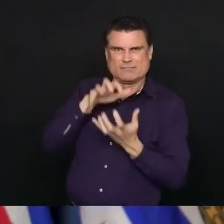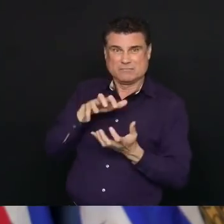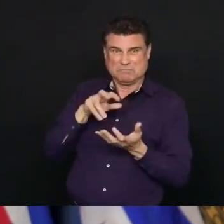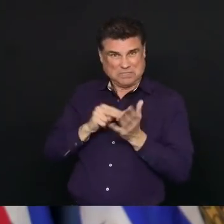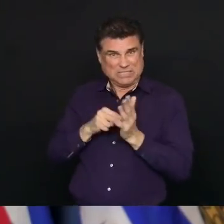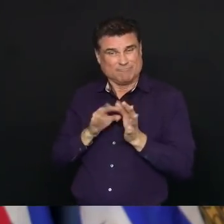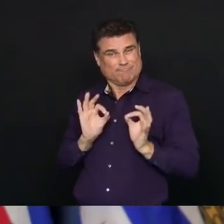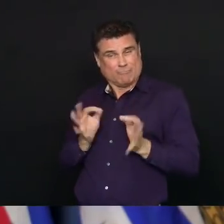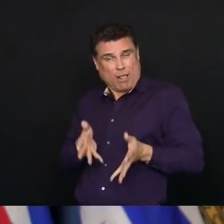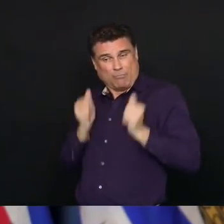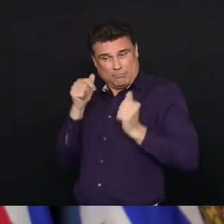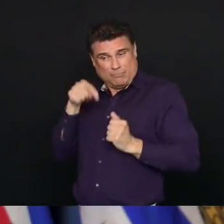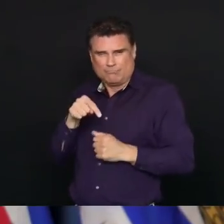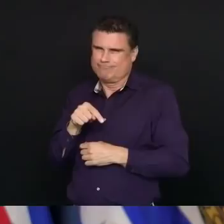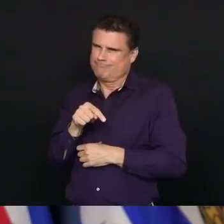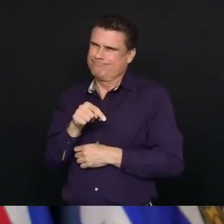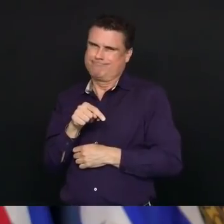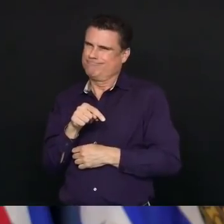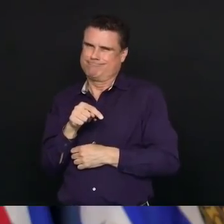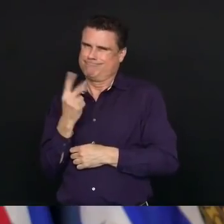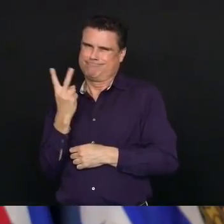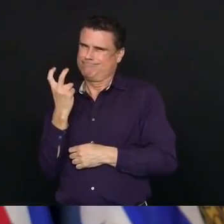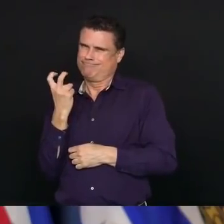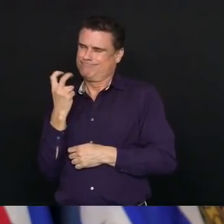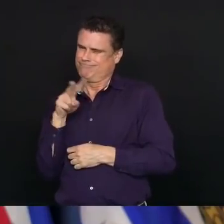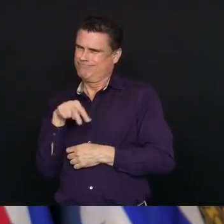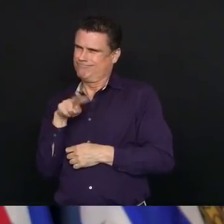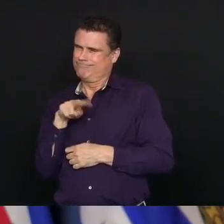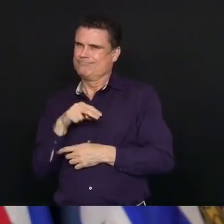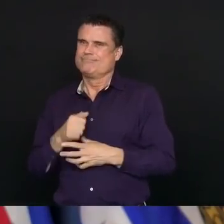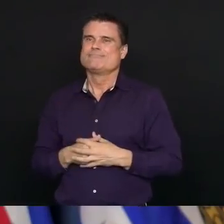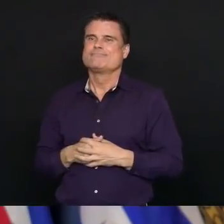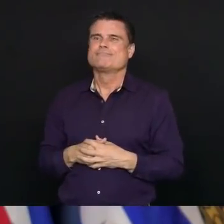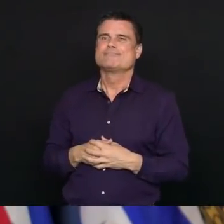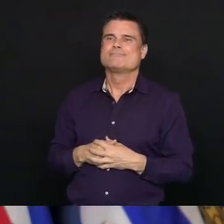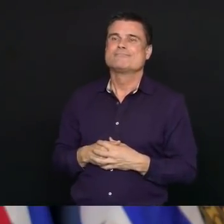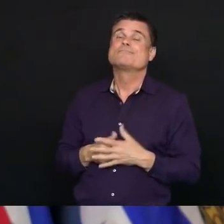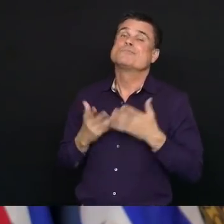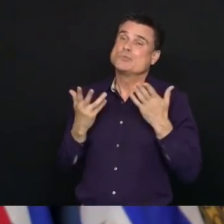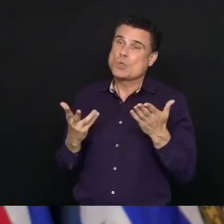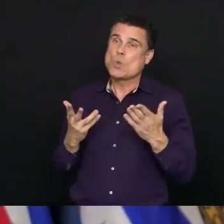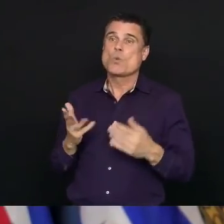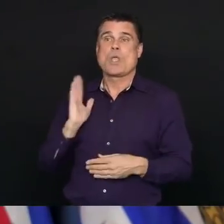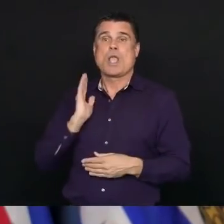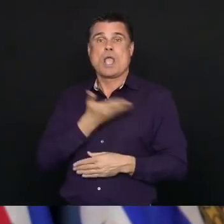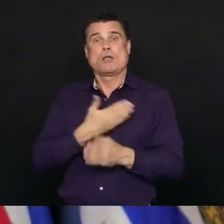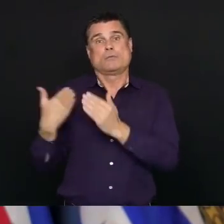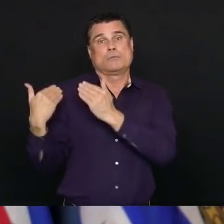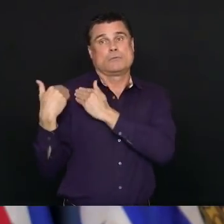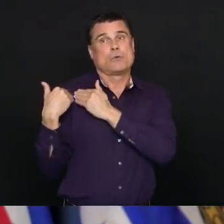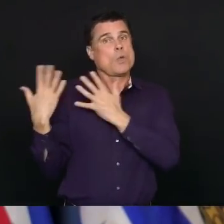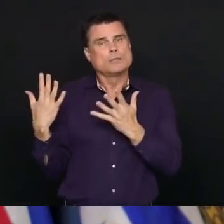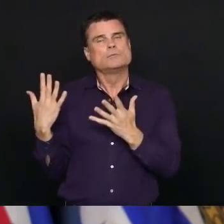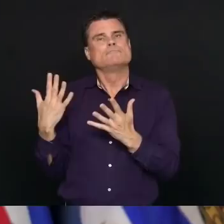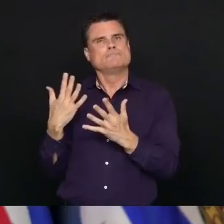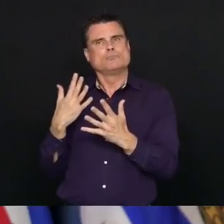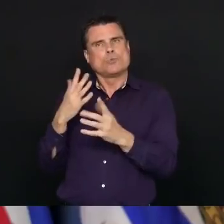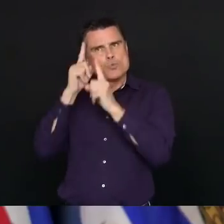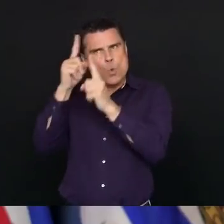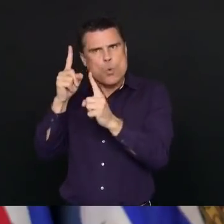What is key to remember is not about quantity and speed of delivery. It is about quality and safety and that is what we are doing.